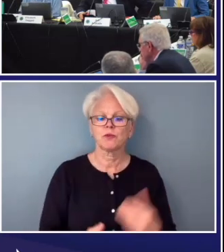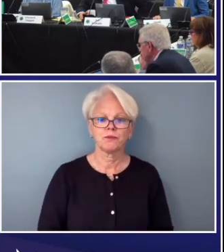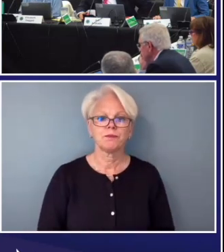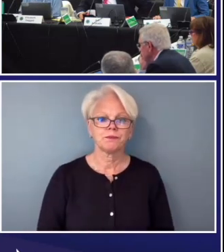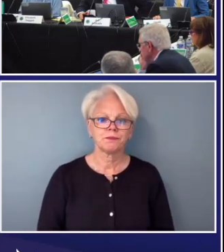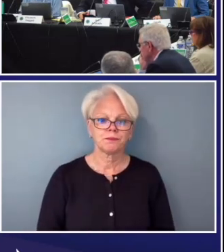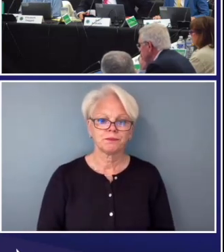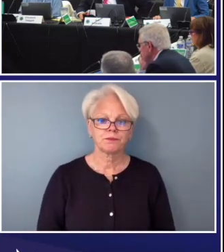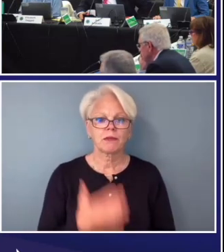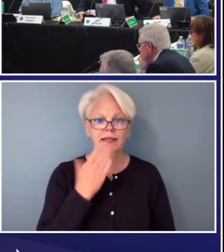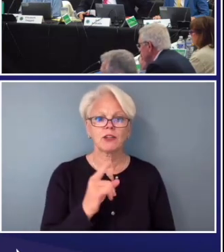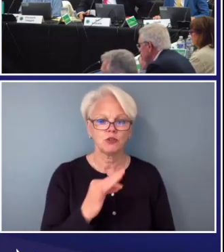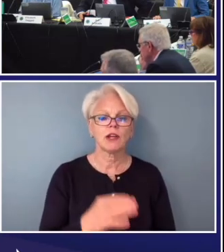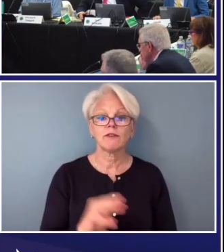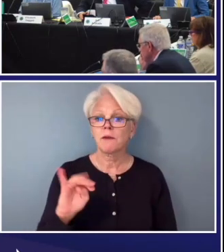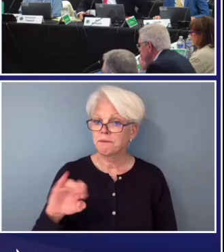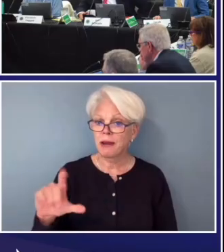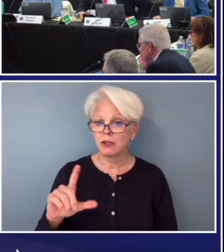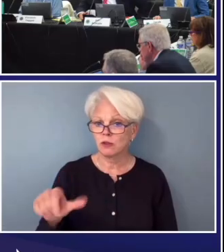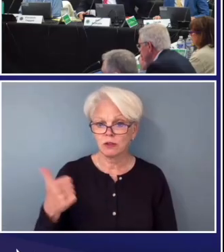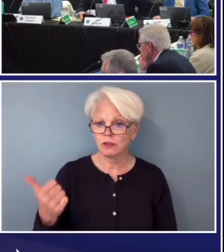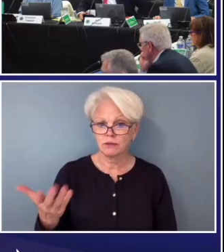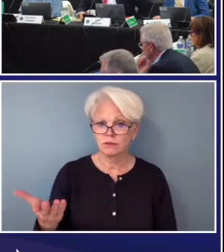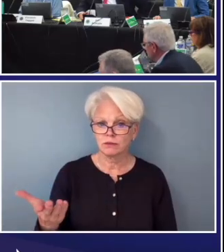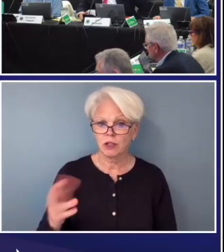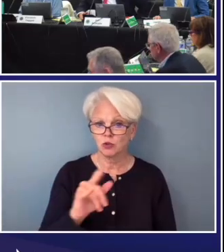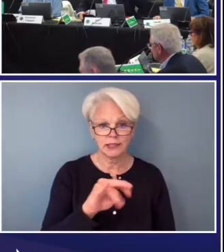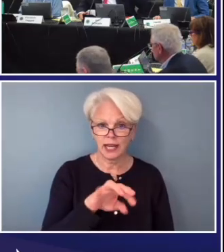Thank you, Jeff. Michael, did you have something additional? Luciano, do you have anything additional? Okay.